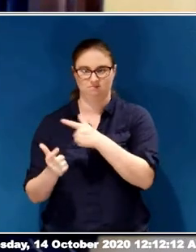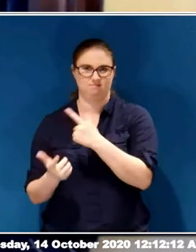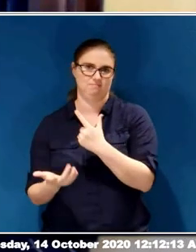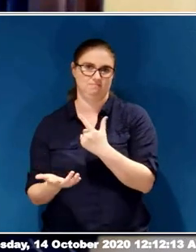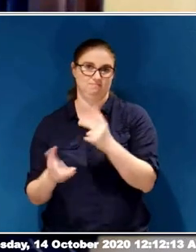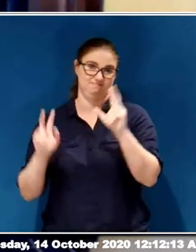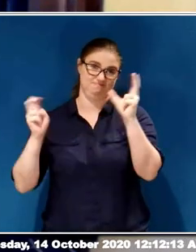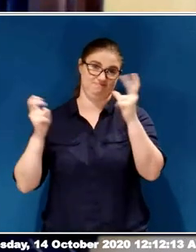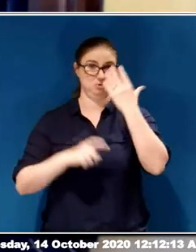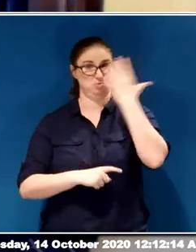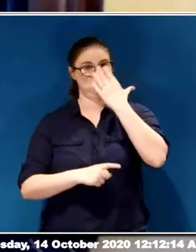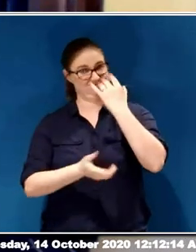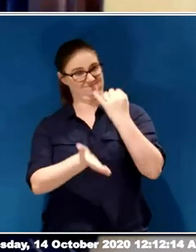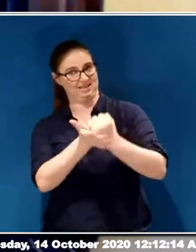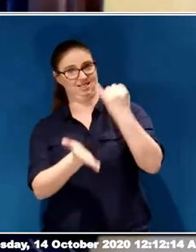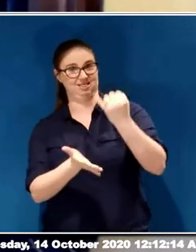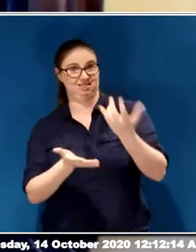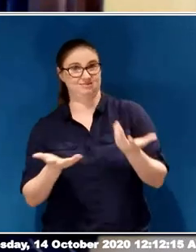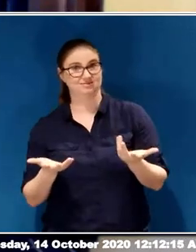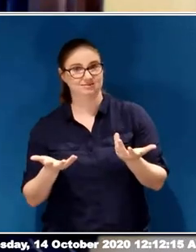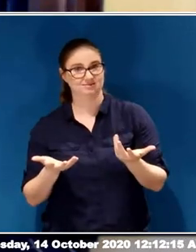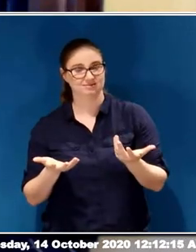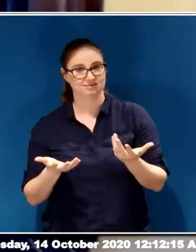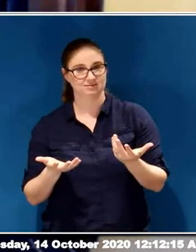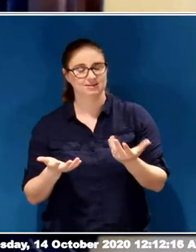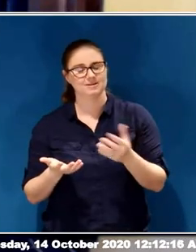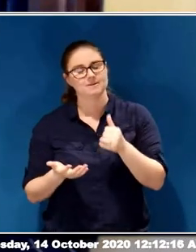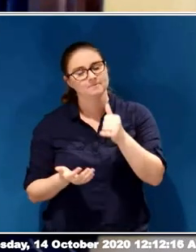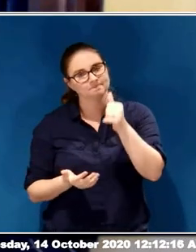for the parents who have spoken this week and for their children, but it's